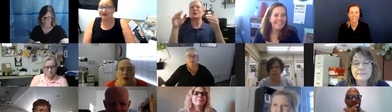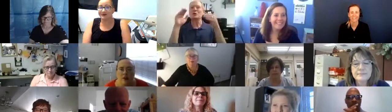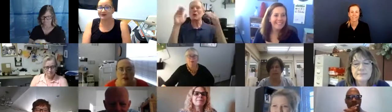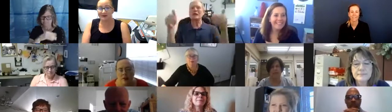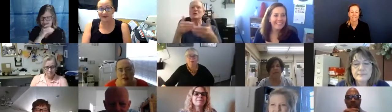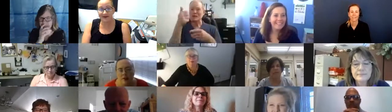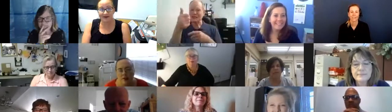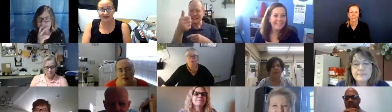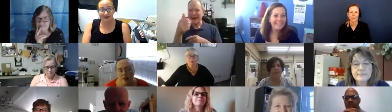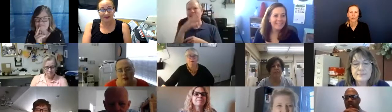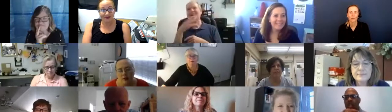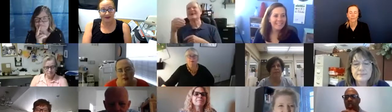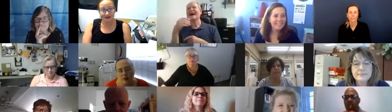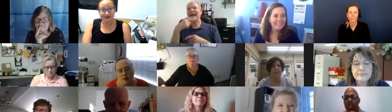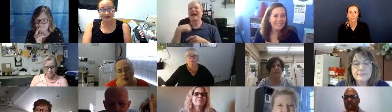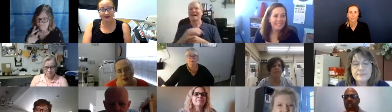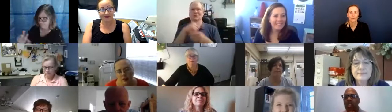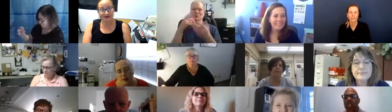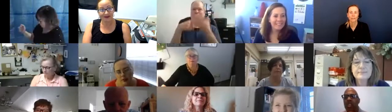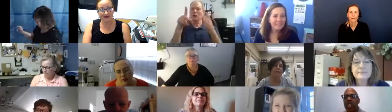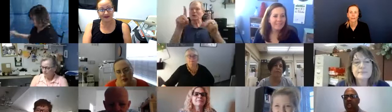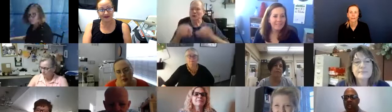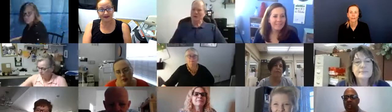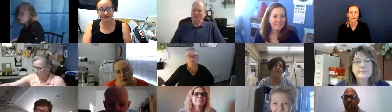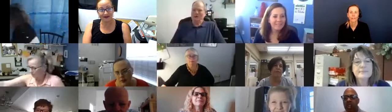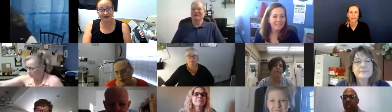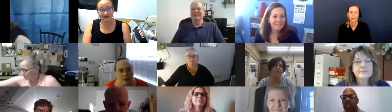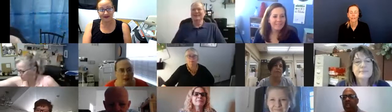Tom: Hi, there. Go ahead and introduce yourself and tell us what you do.